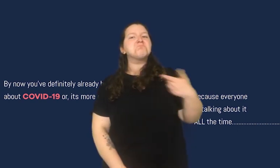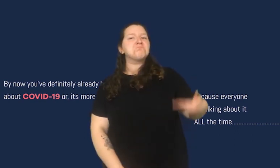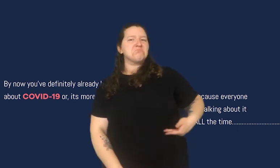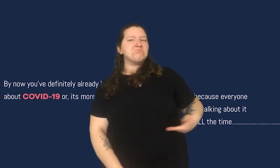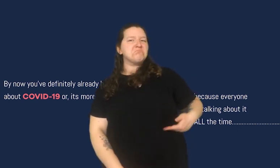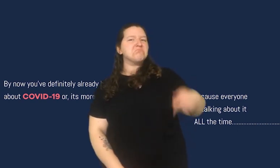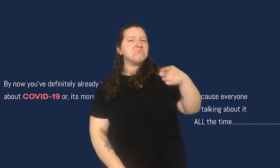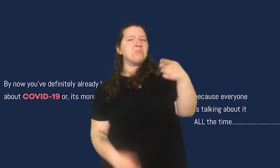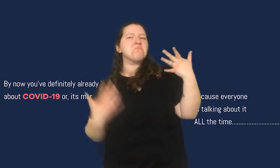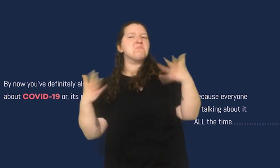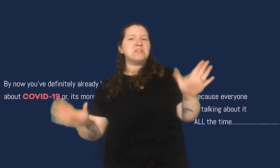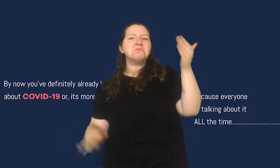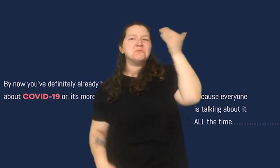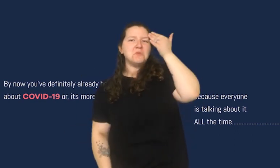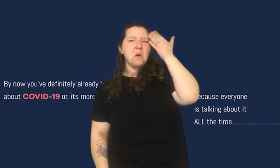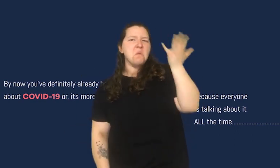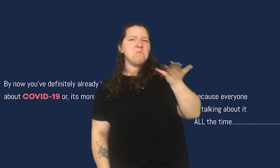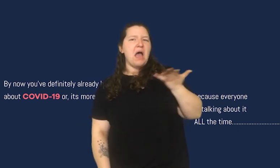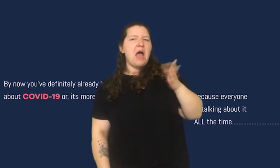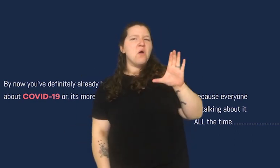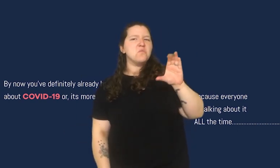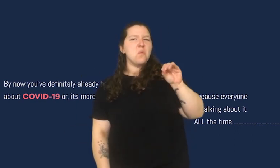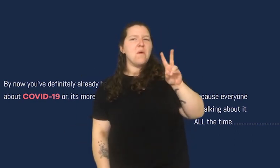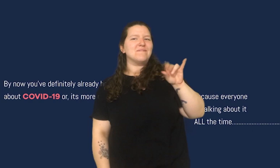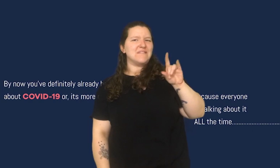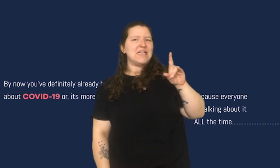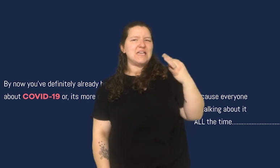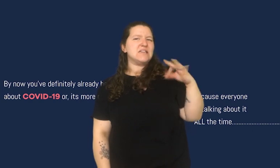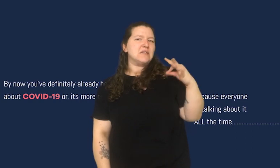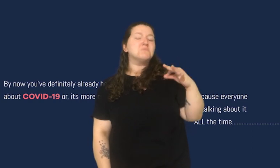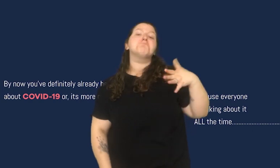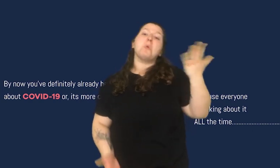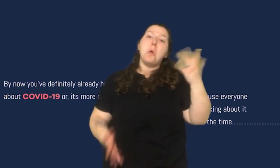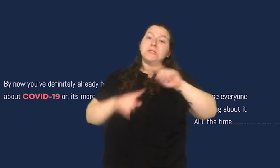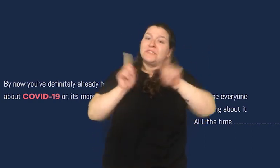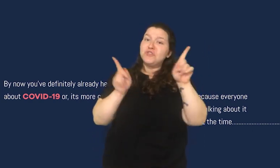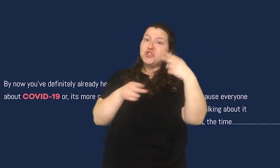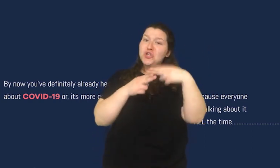By now you've definitely already heard about COVID-19